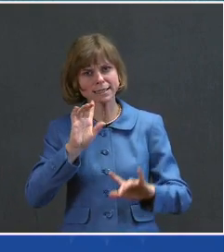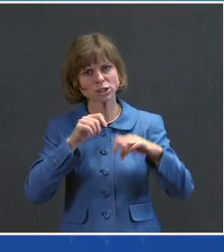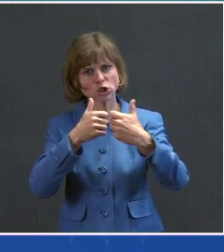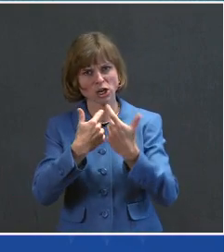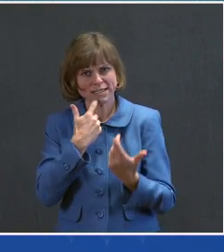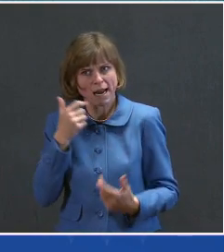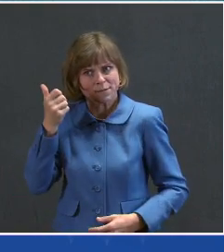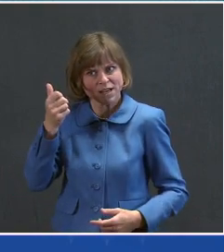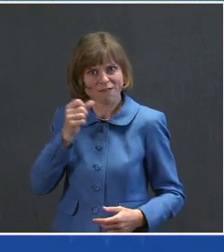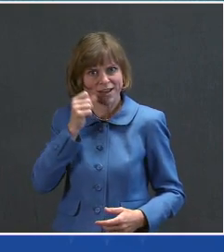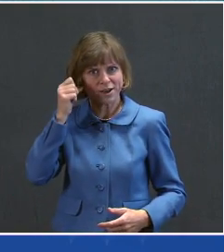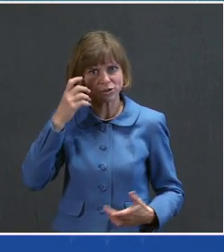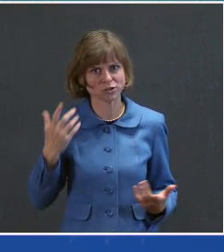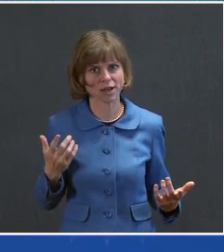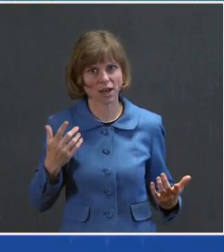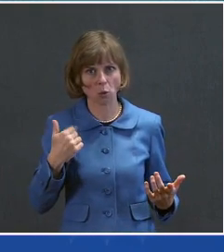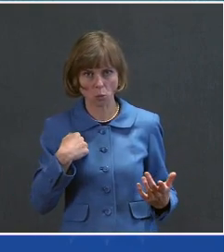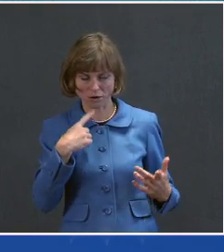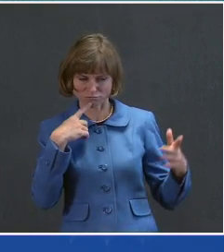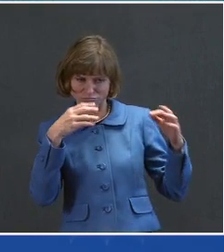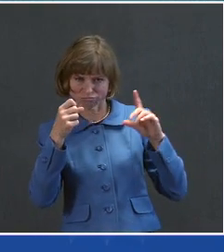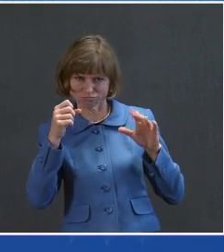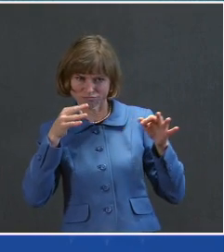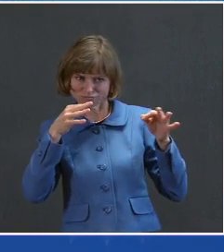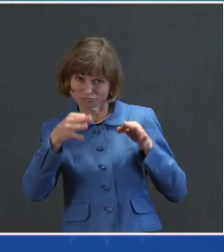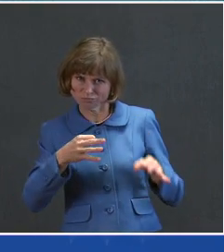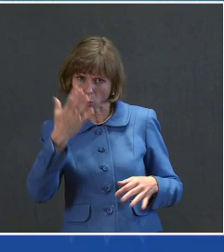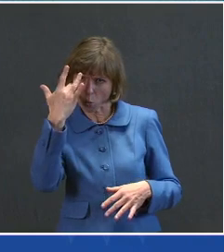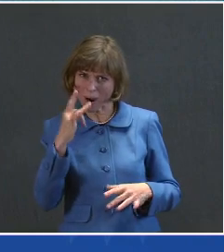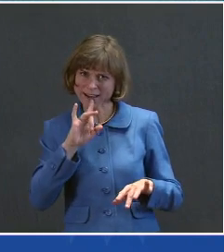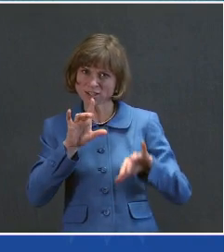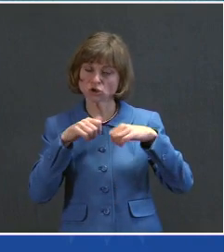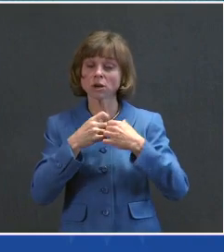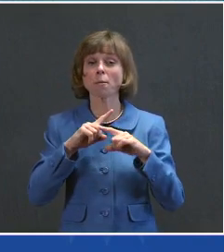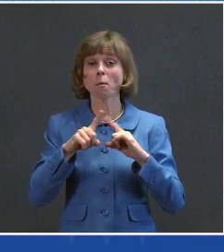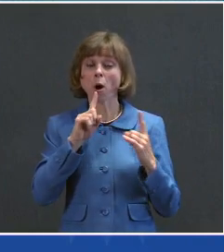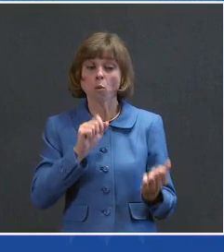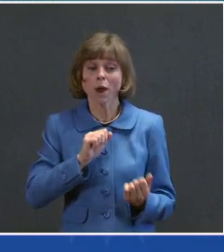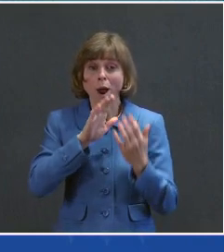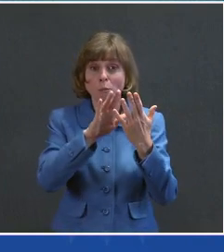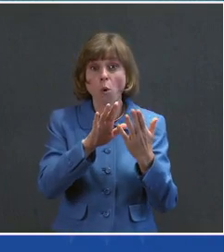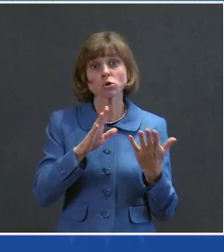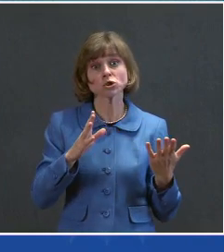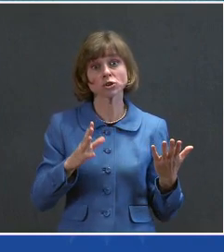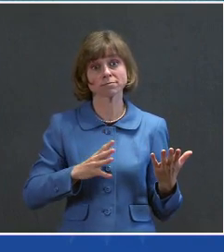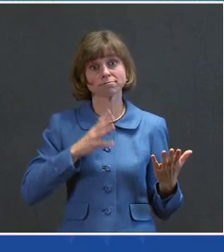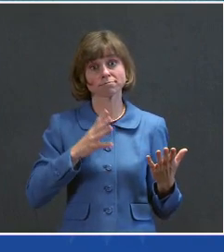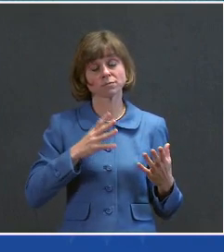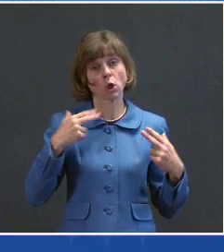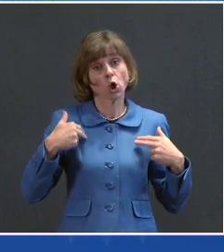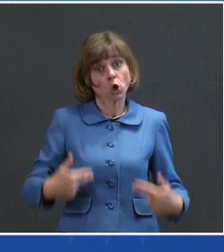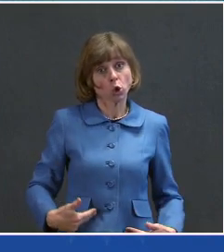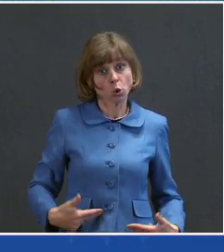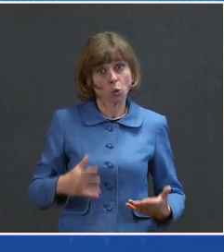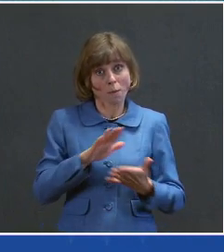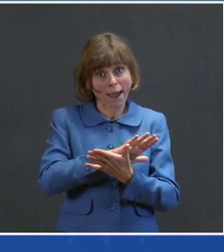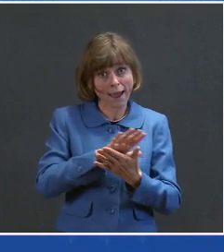We, of course -- because we are approaching this humanely and we are approaching this in a way where we will keep the children safe --